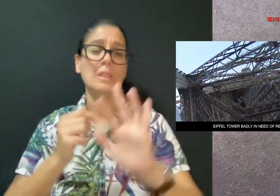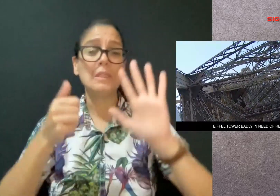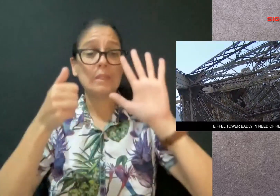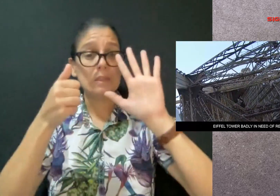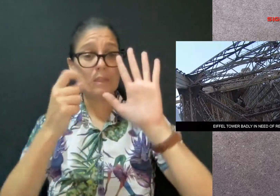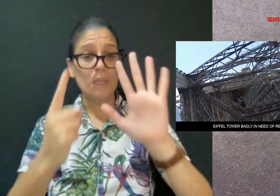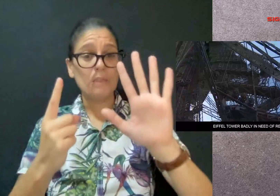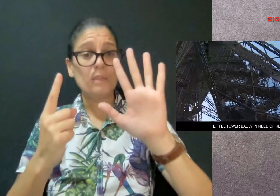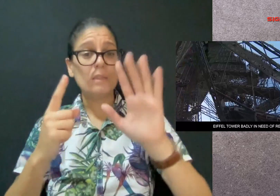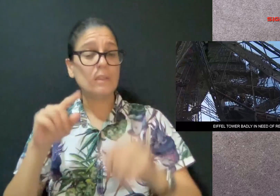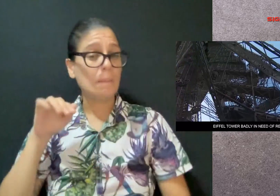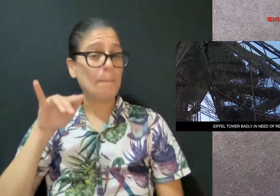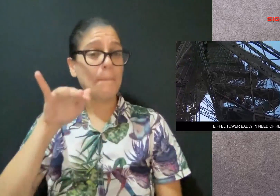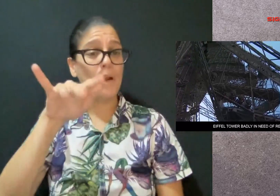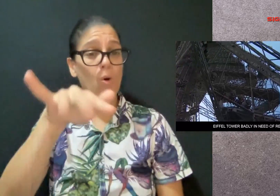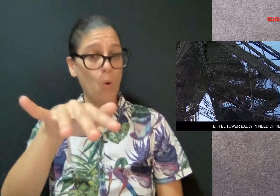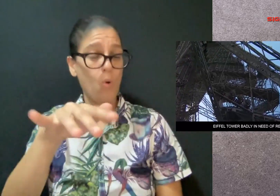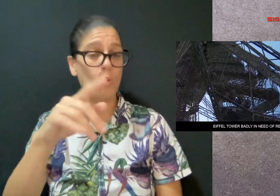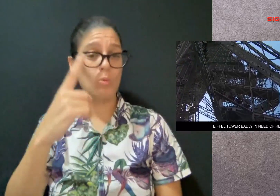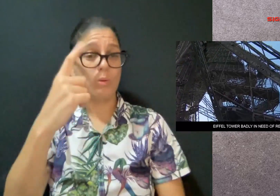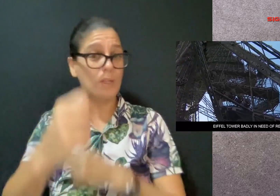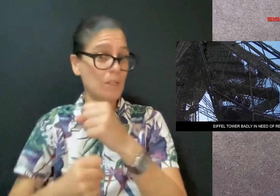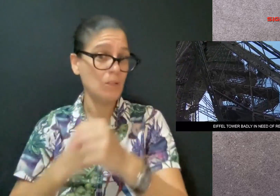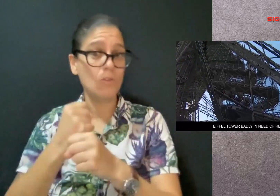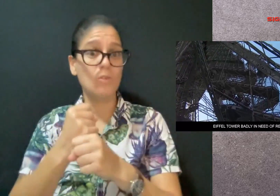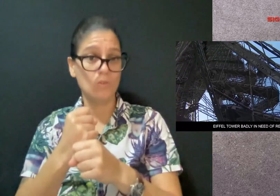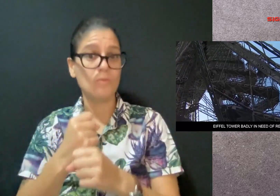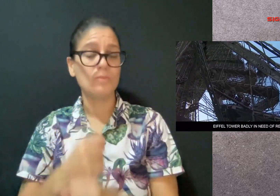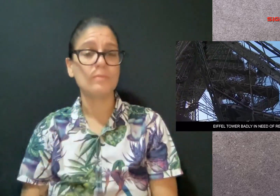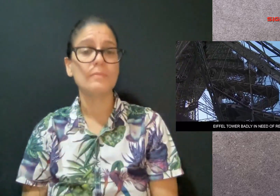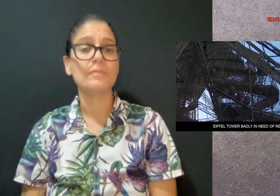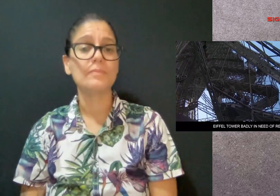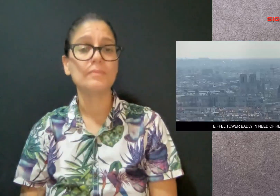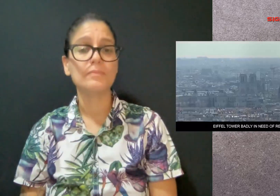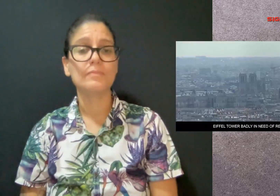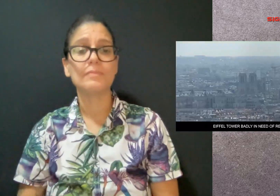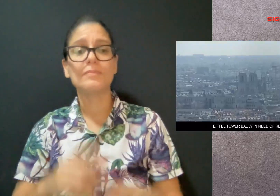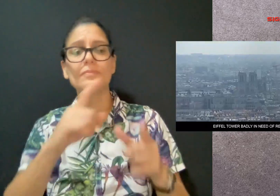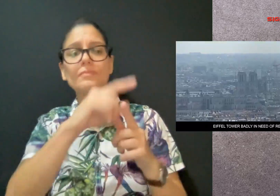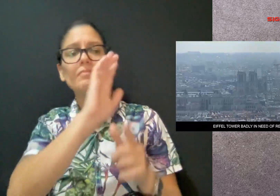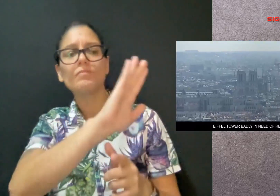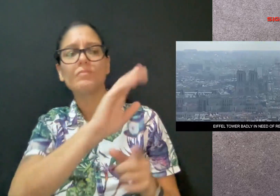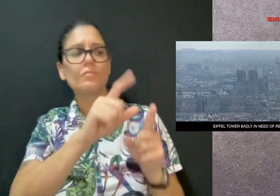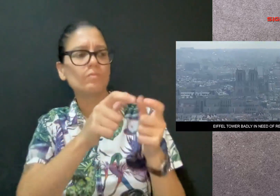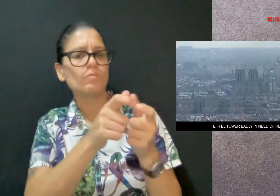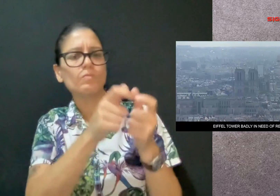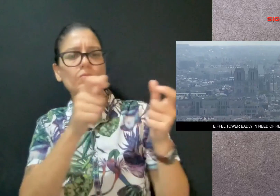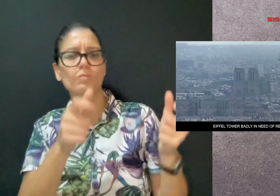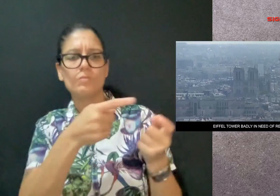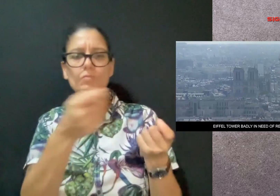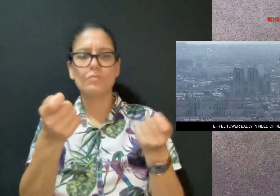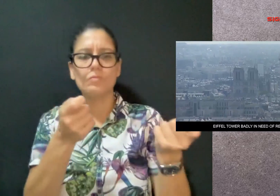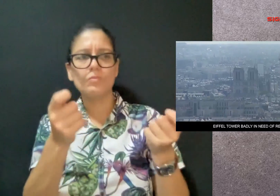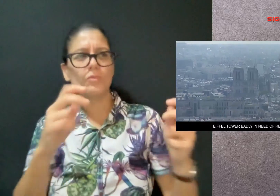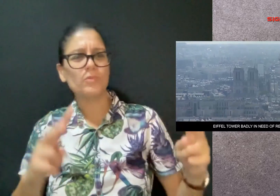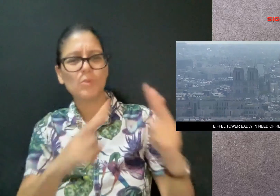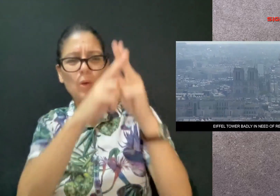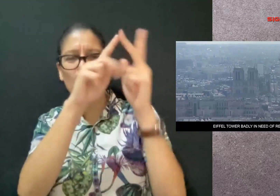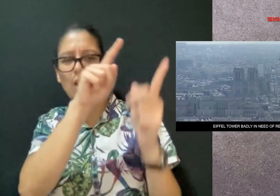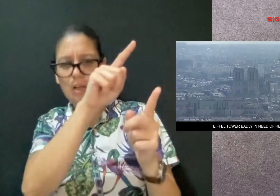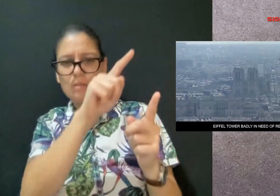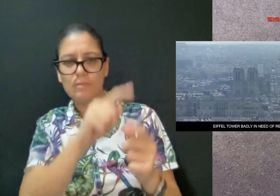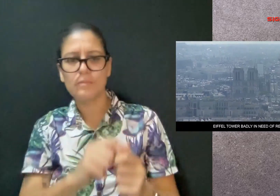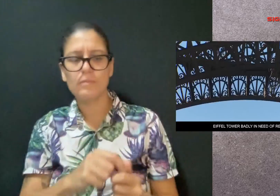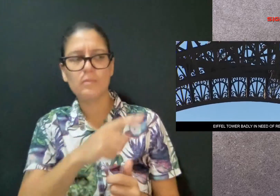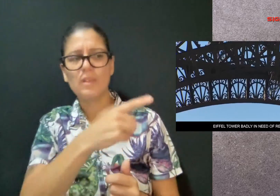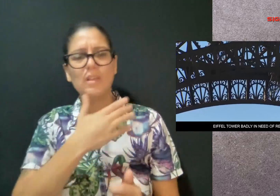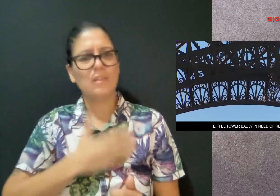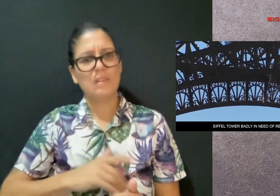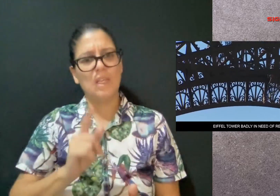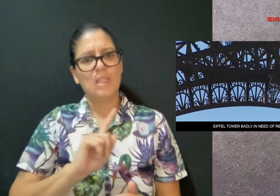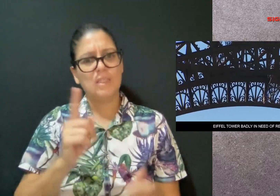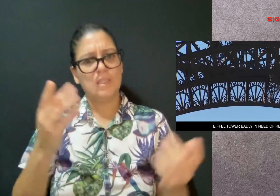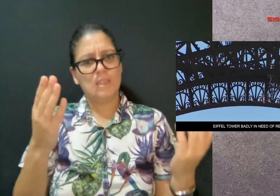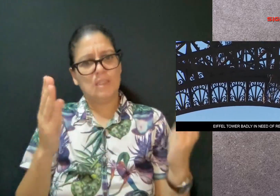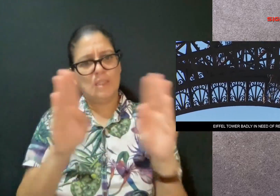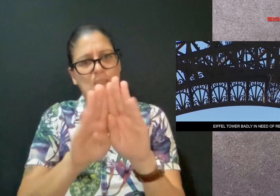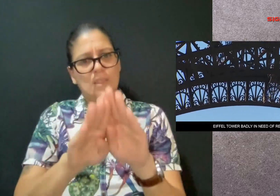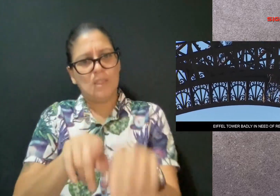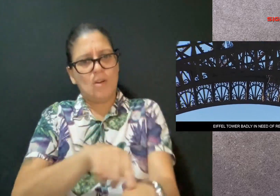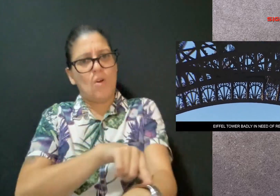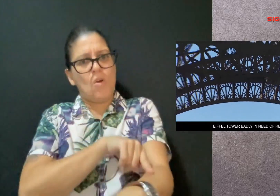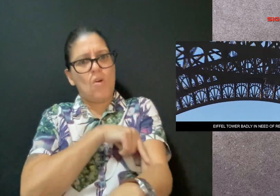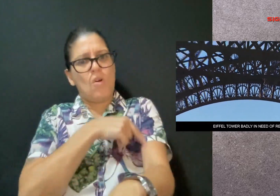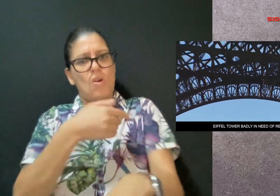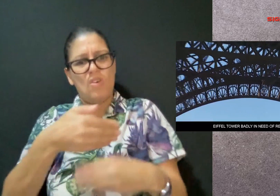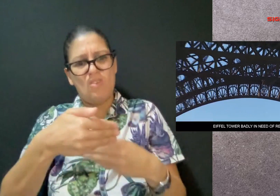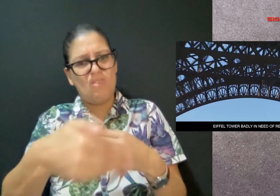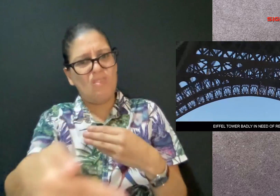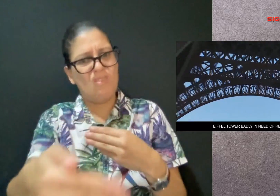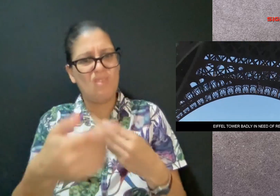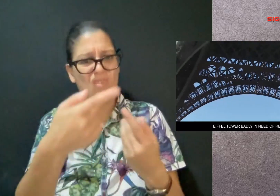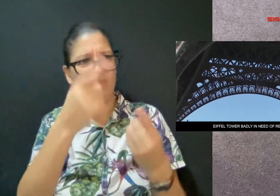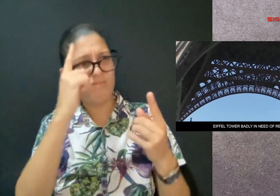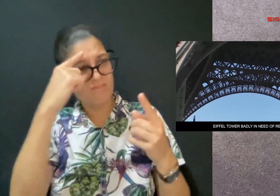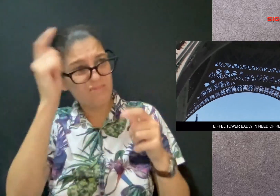the Eiffel tower gets about 6 million visitors a year the company that manages the tower doesn't